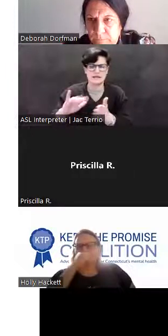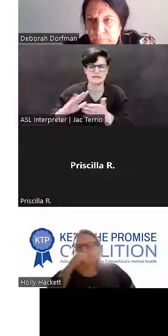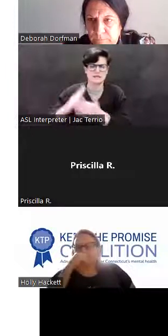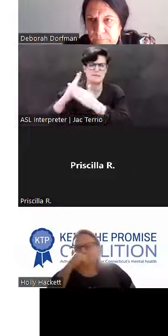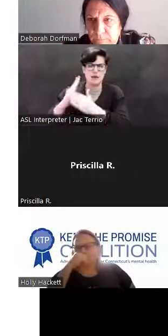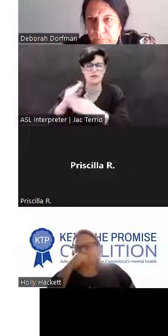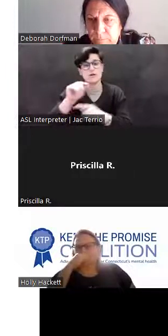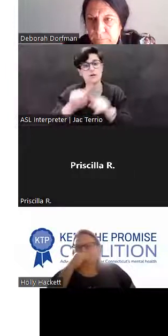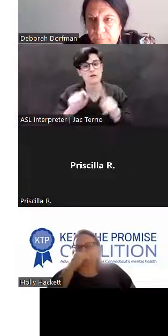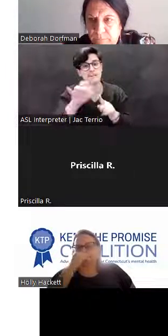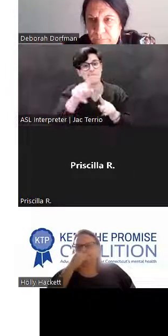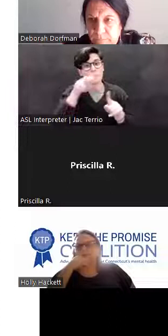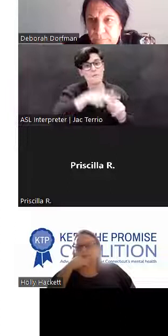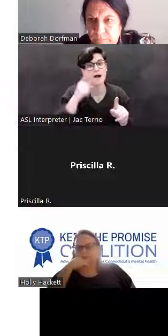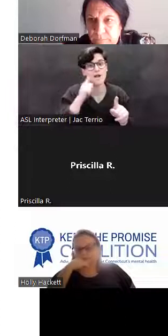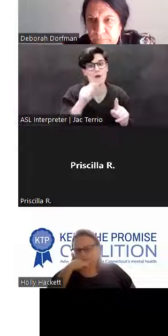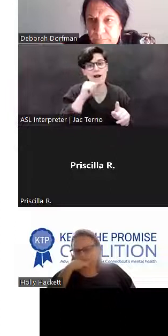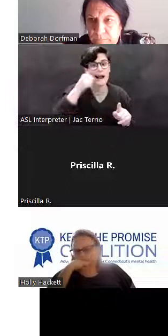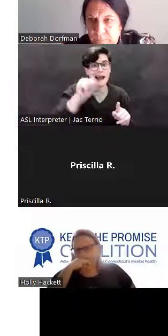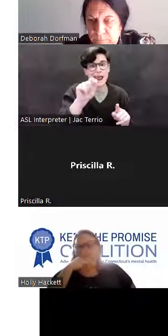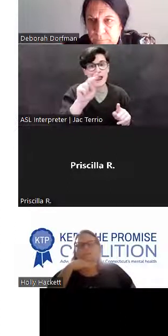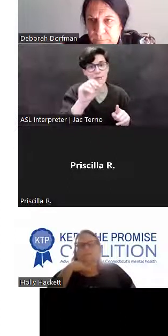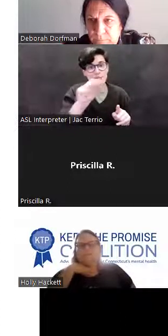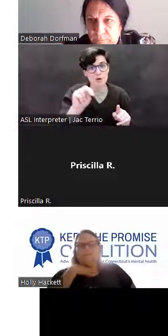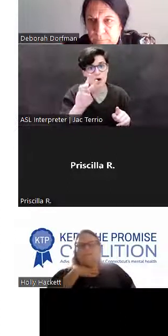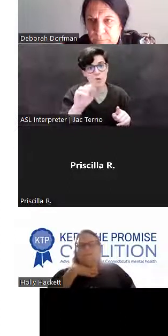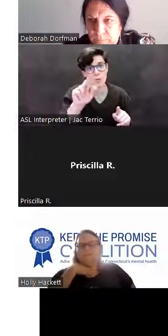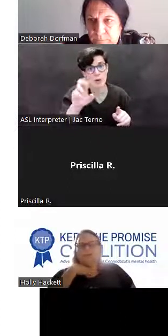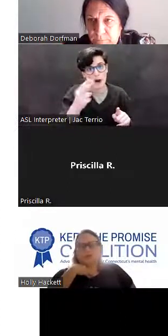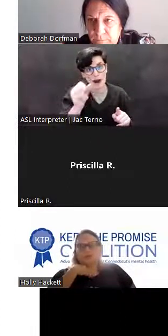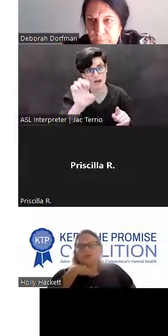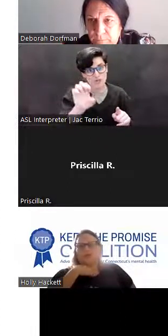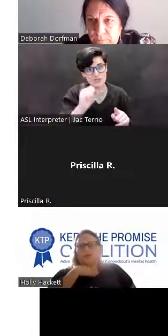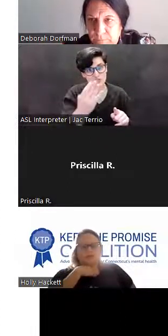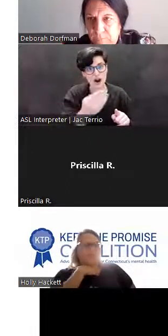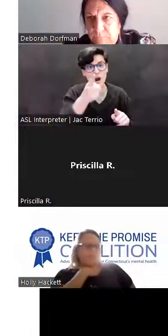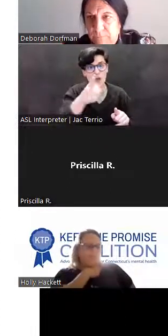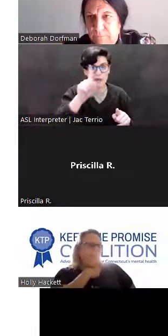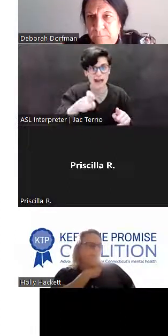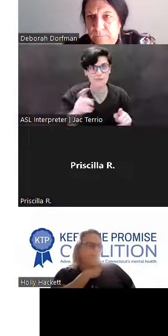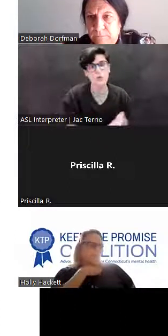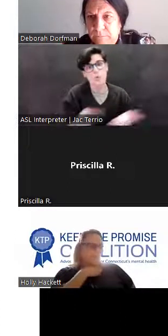is moving boxes all day long, if you can't move boxes even within a comedy you're not